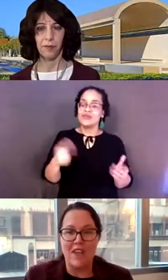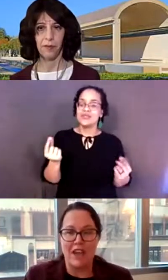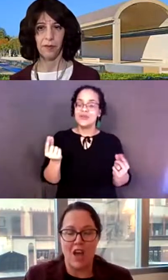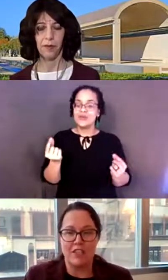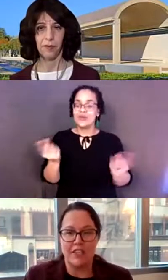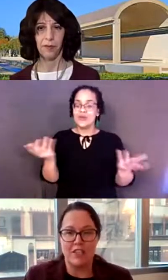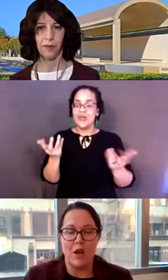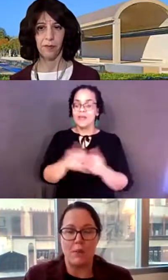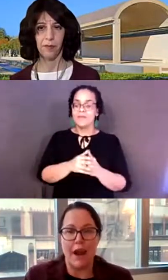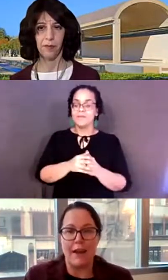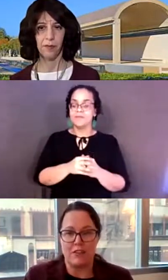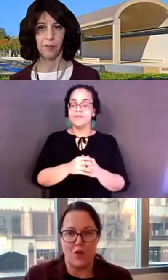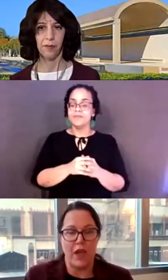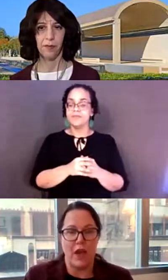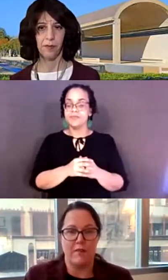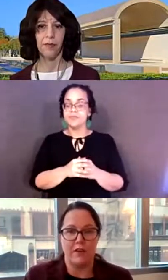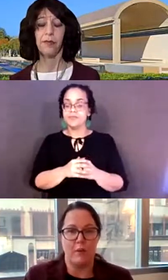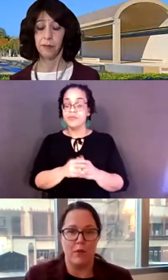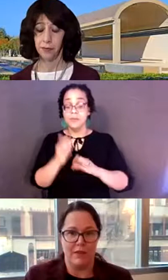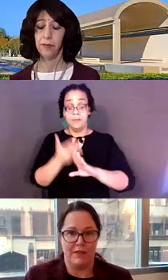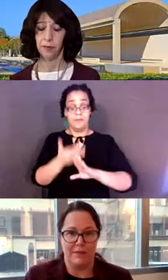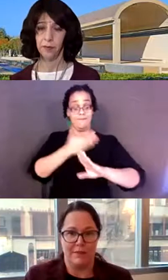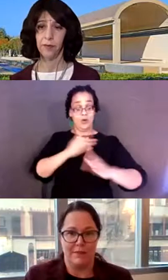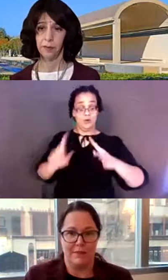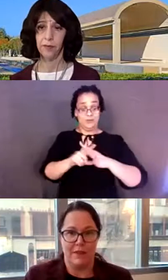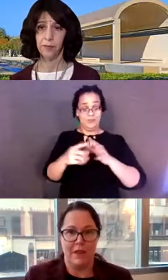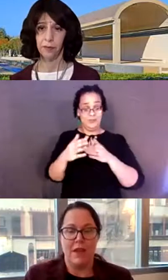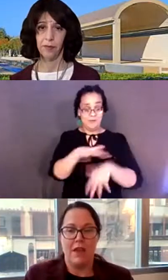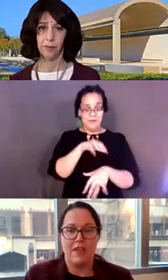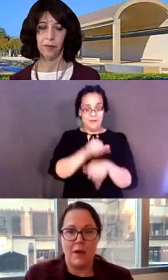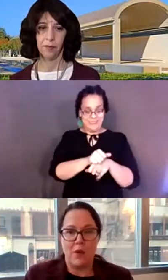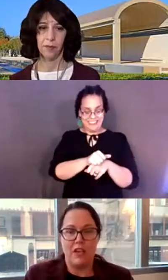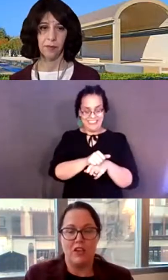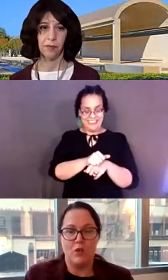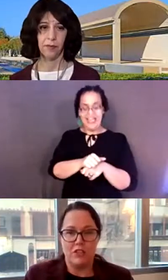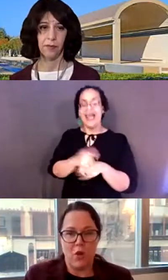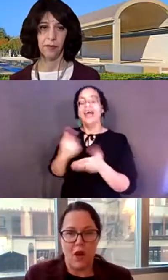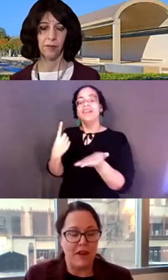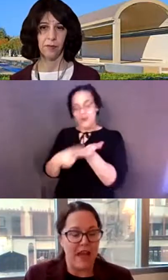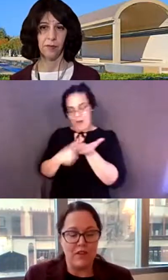conversation prior to showing up for your appointment.